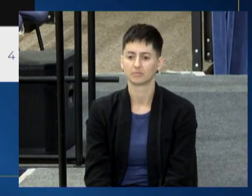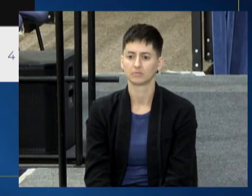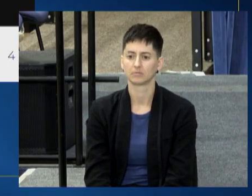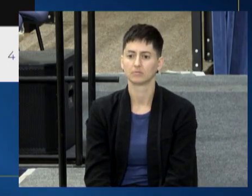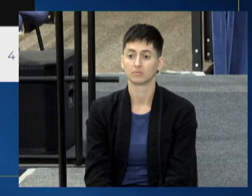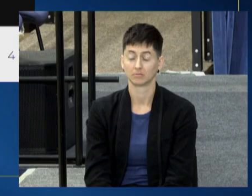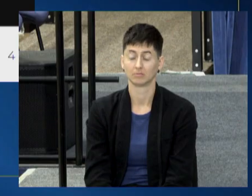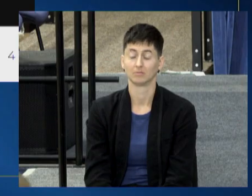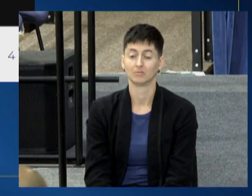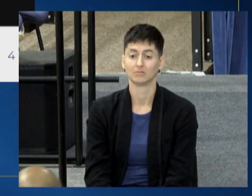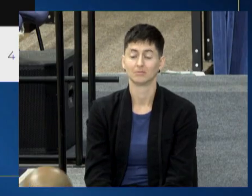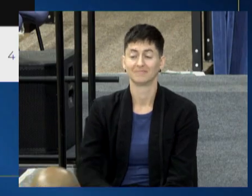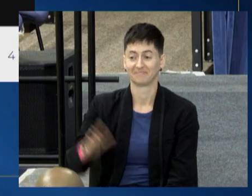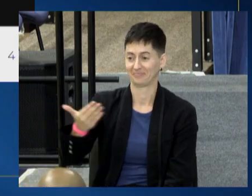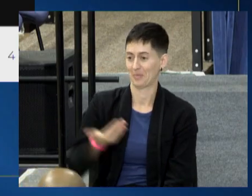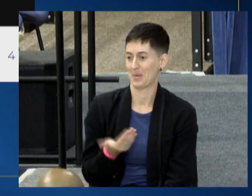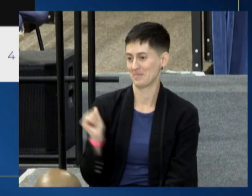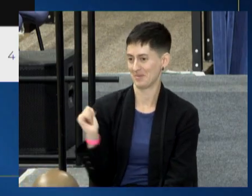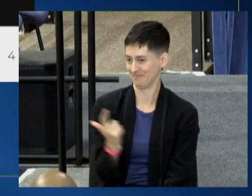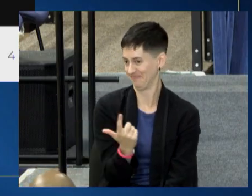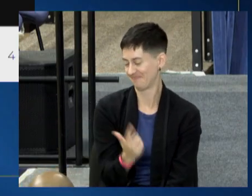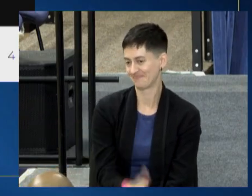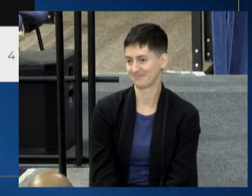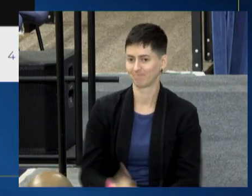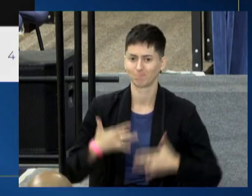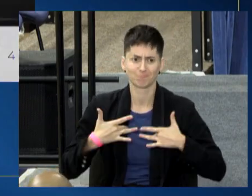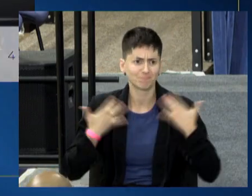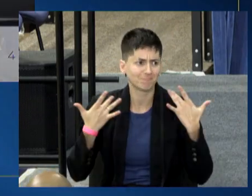Kamal Menghrajani: Great. Welcome, everybody. I'm so excited to see everyone here. And it's such